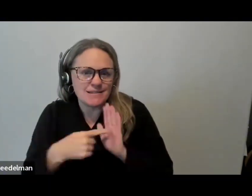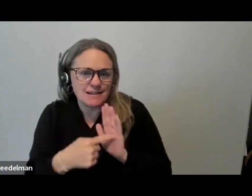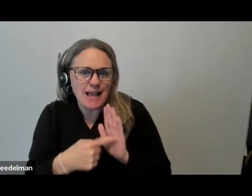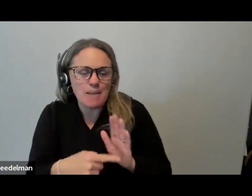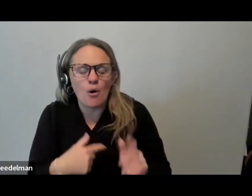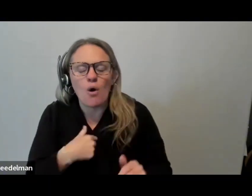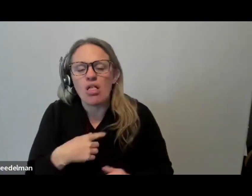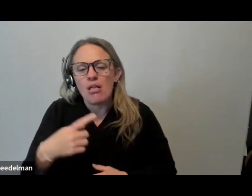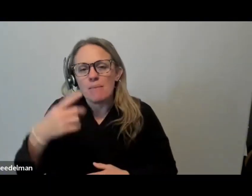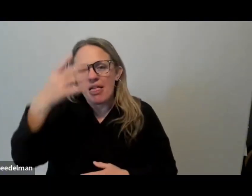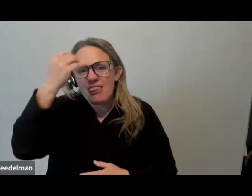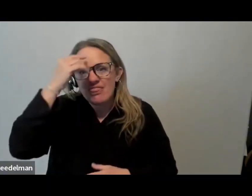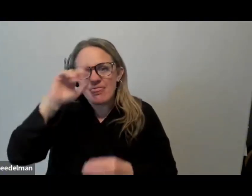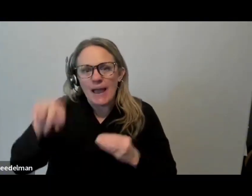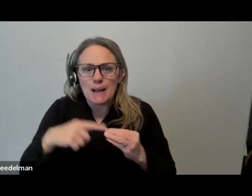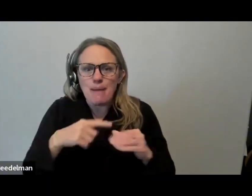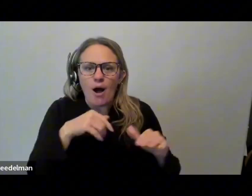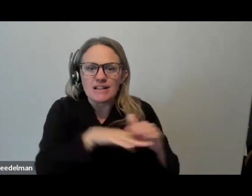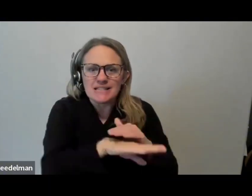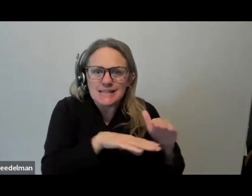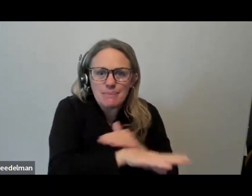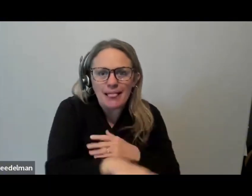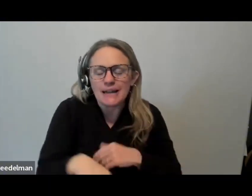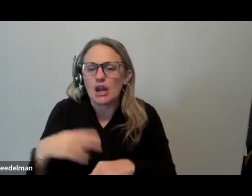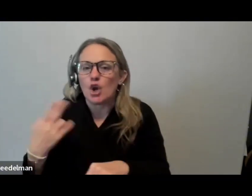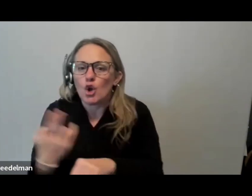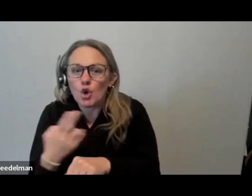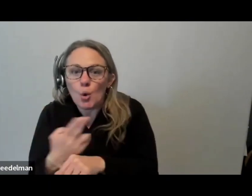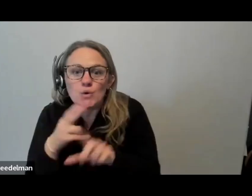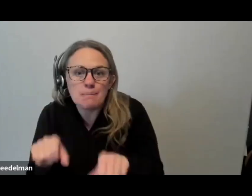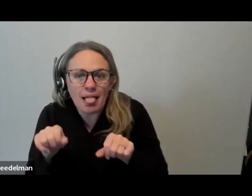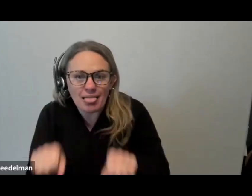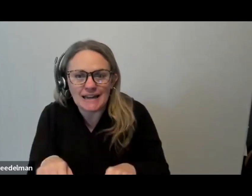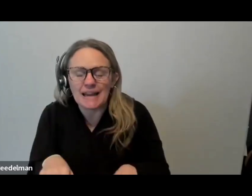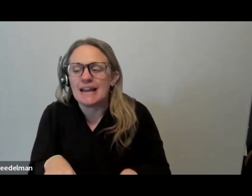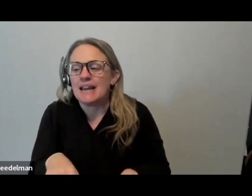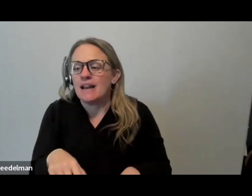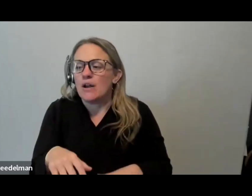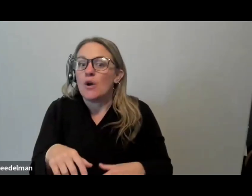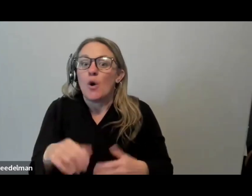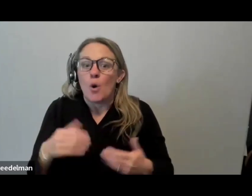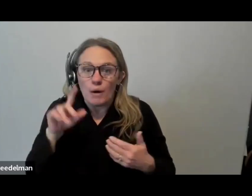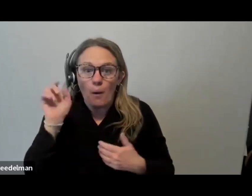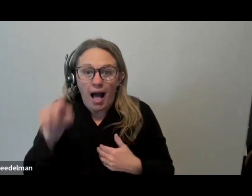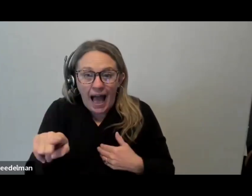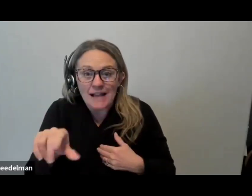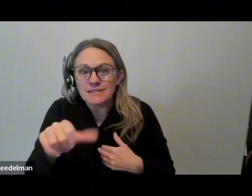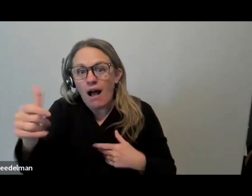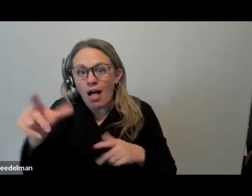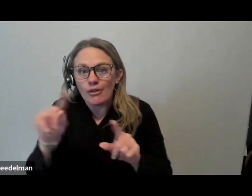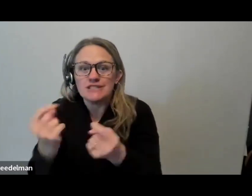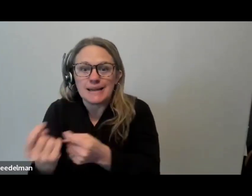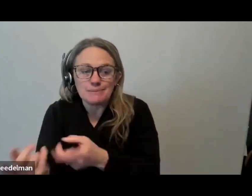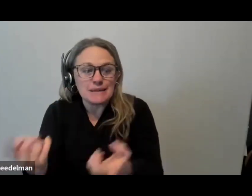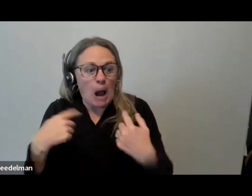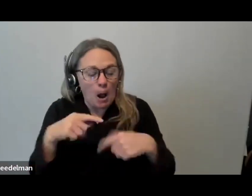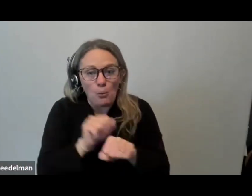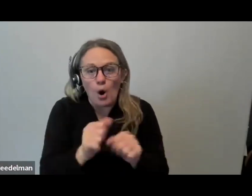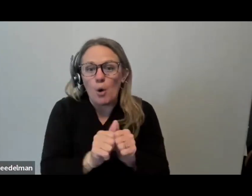we have an OKR that says some teams need to come work with us to make sure they have considered this and that they've done research with actual users to make sure that their